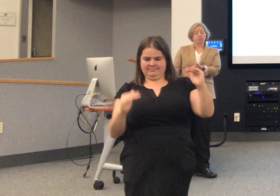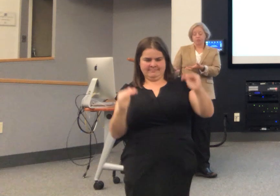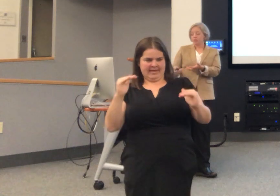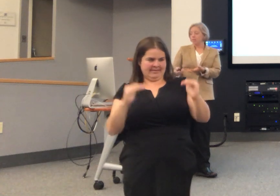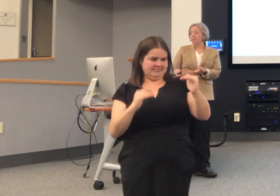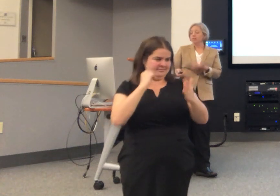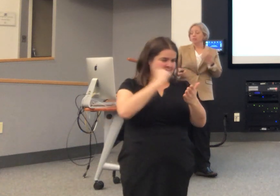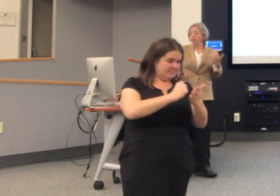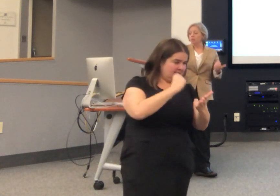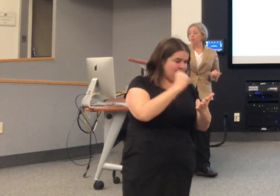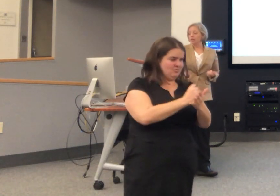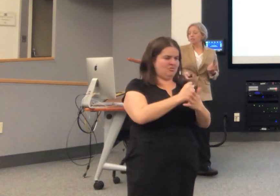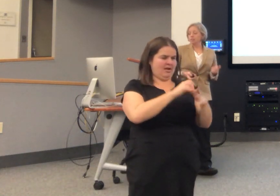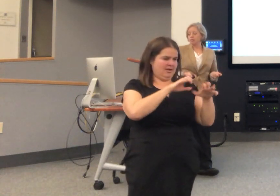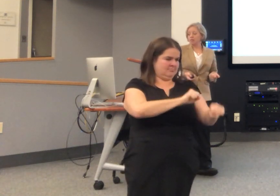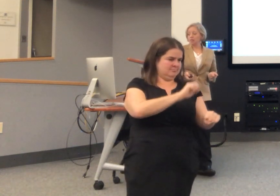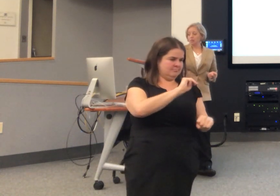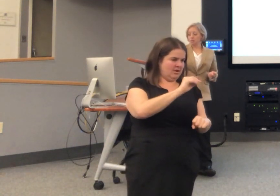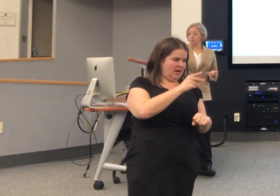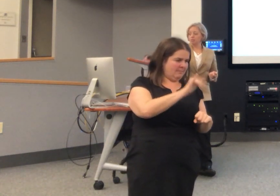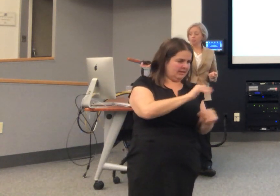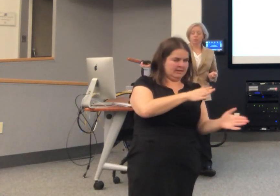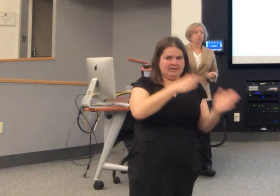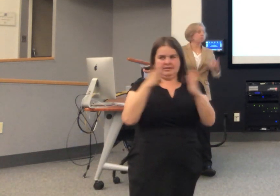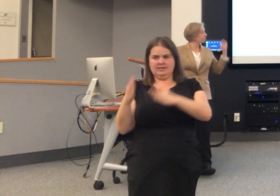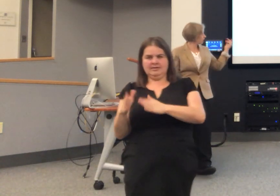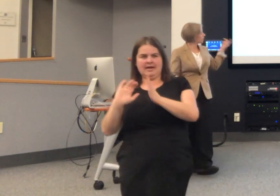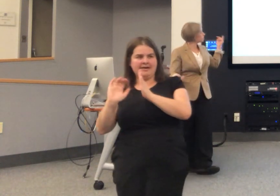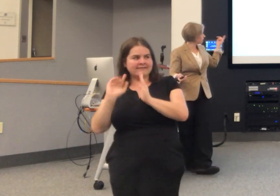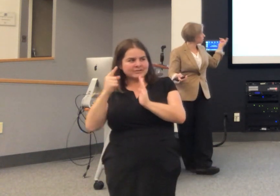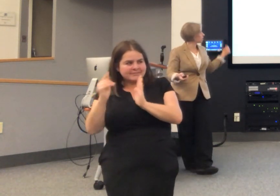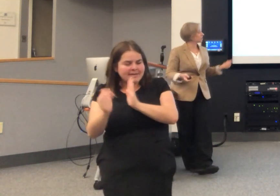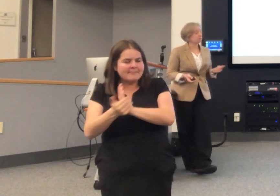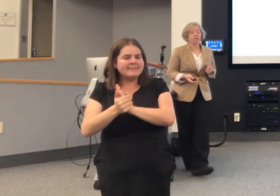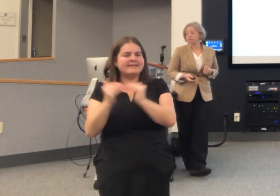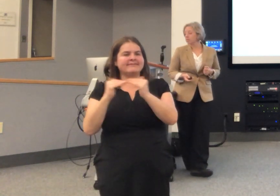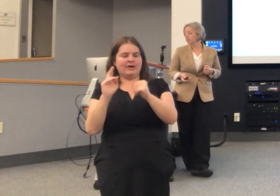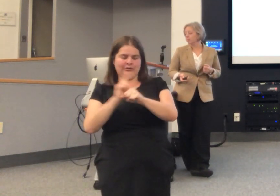and the First Amendment with the concept of fair use which protects these kinds of things.